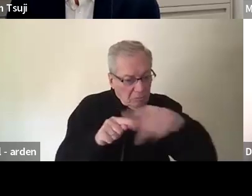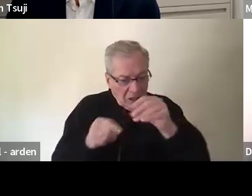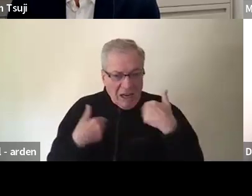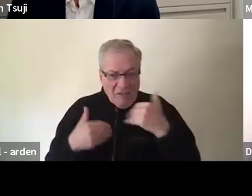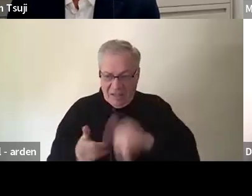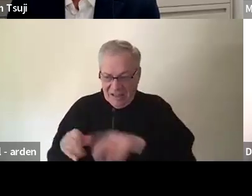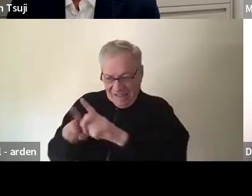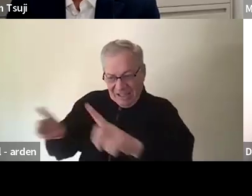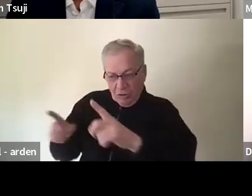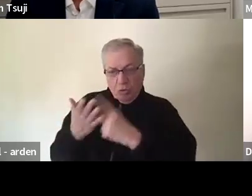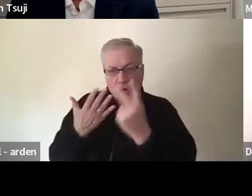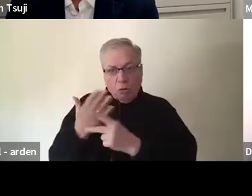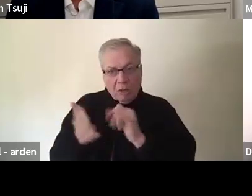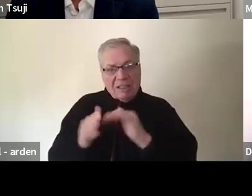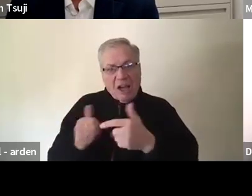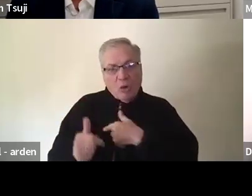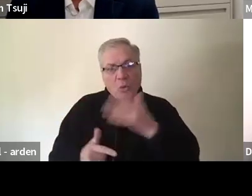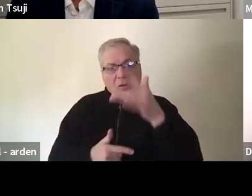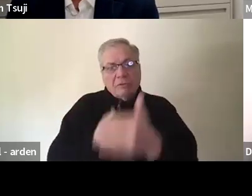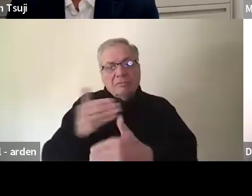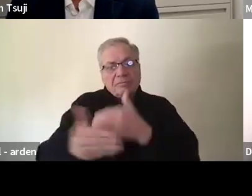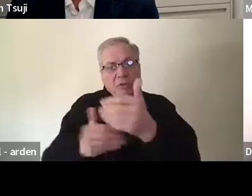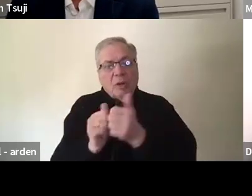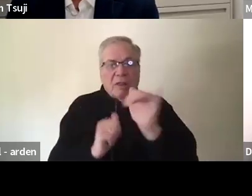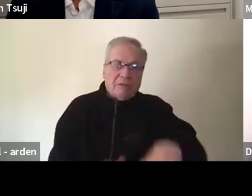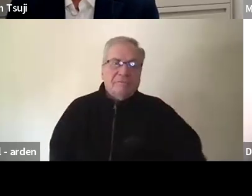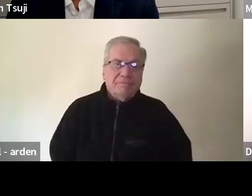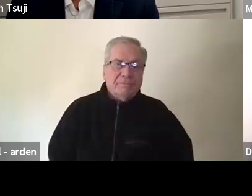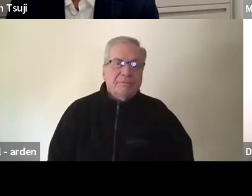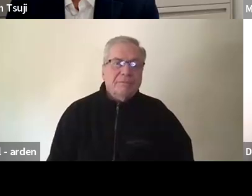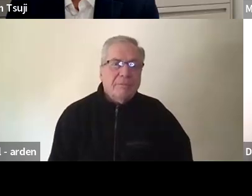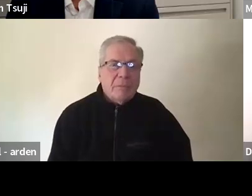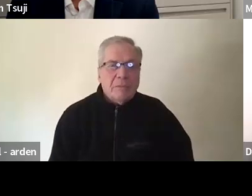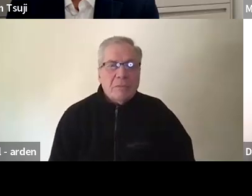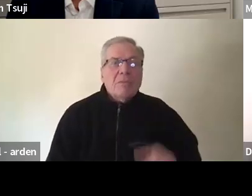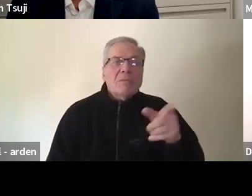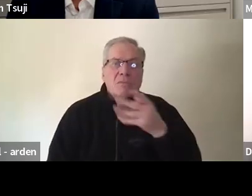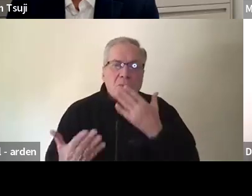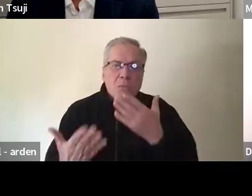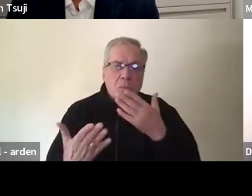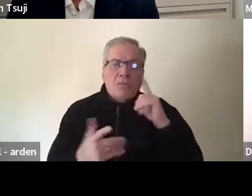how we will move forward with the endeavor. >> MERCY MUGO: Thank you everyone for sharing